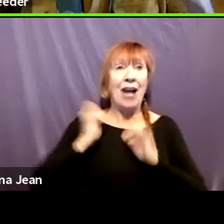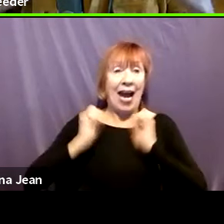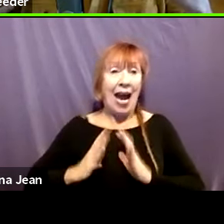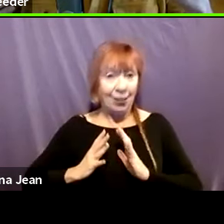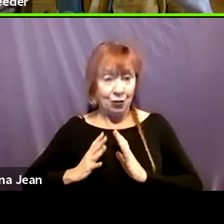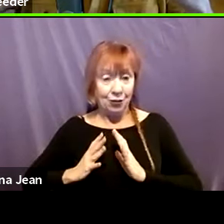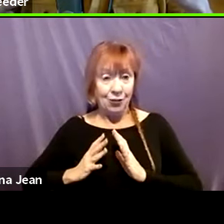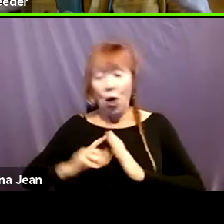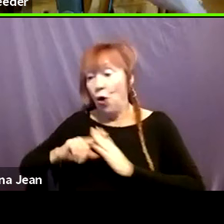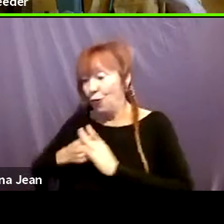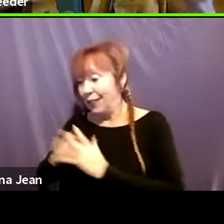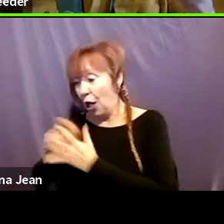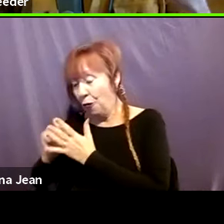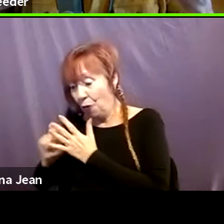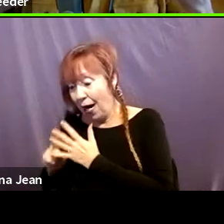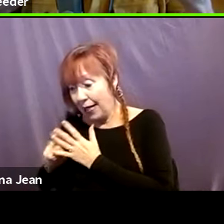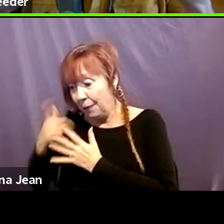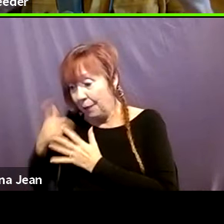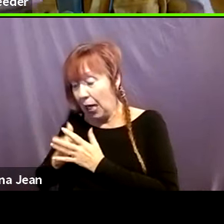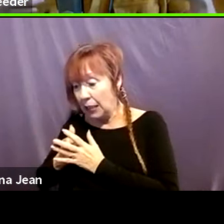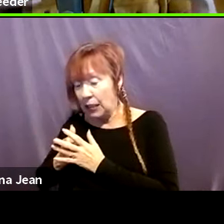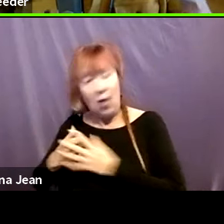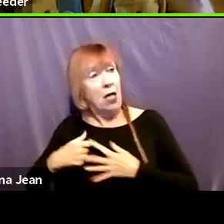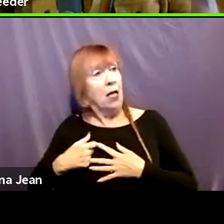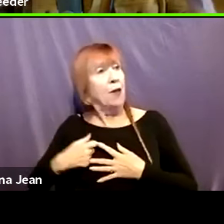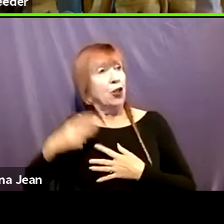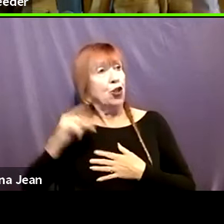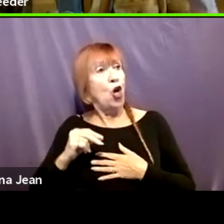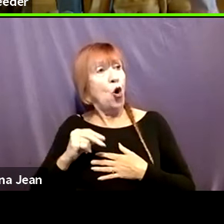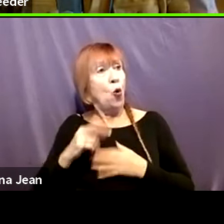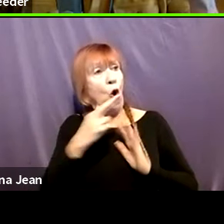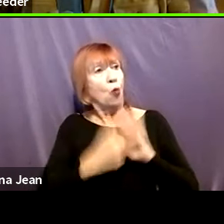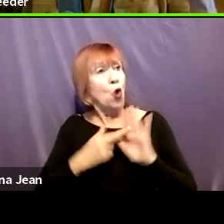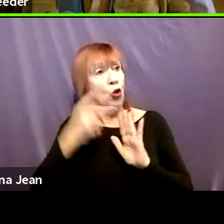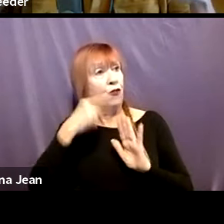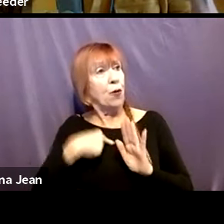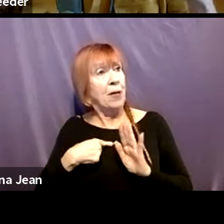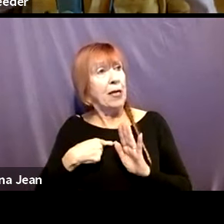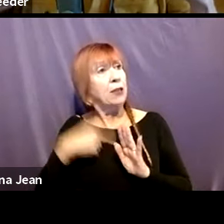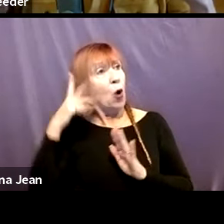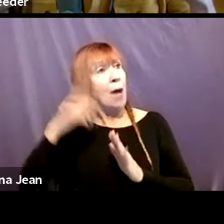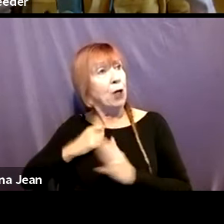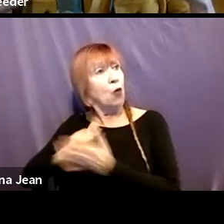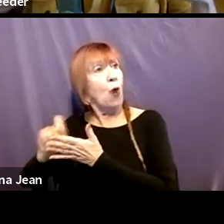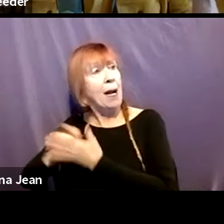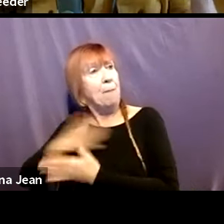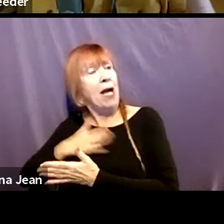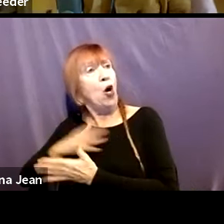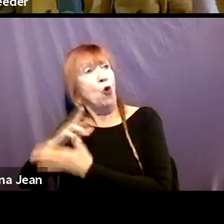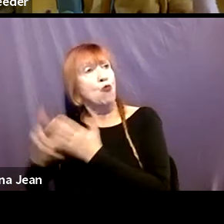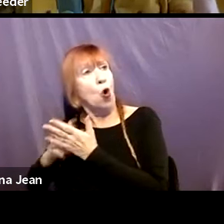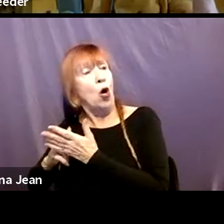"Oh, well, if I'm not getting cast in a thing then I'm gonna write my thing", I'll put myself-- and so they're out there. One person in particular,